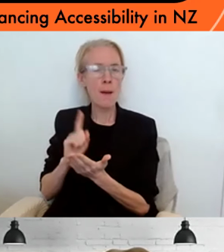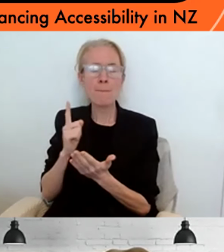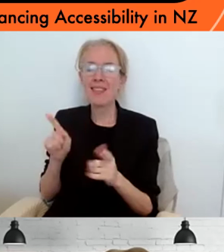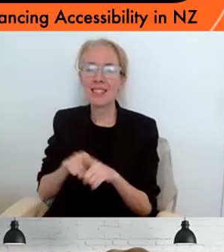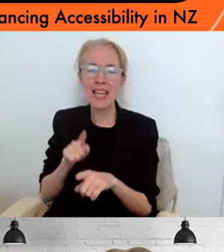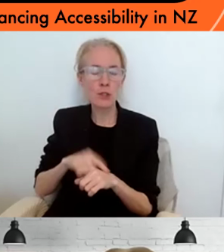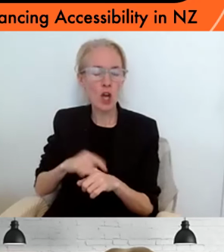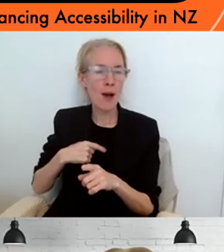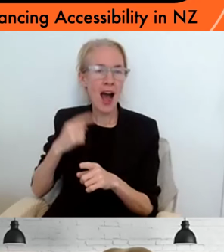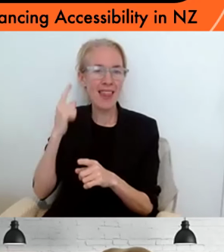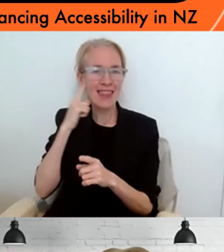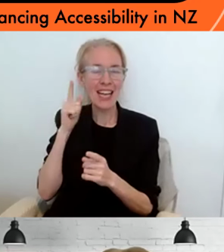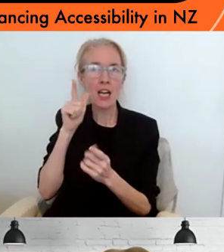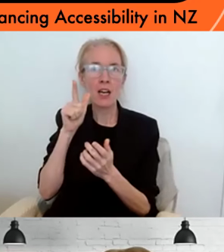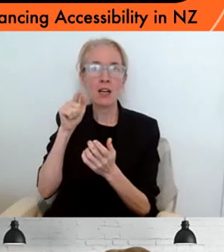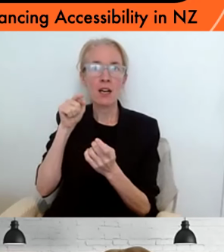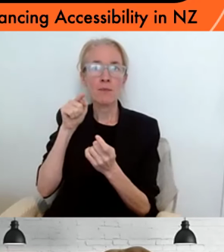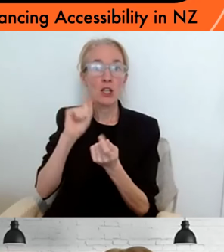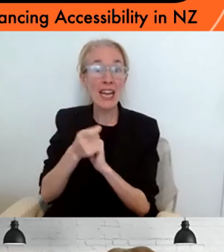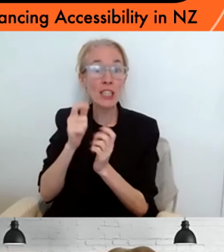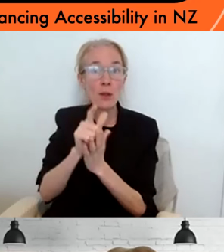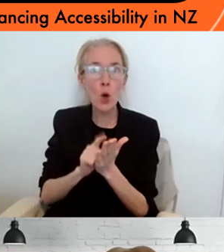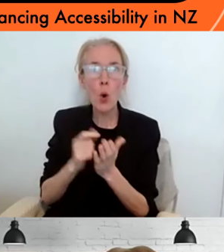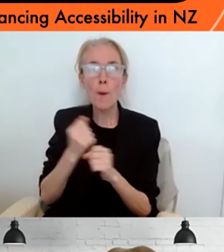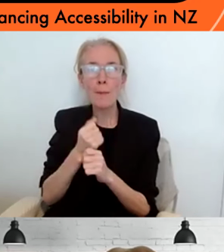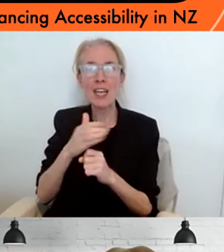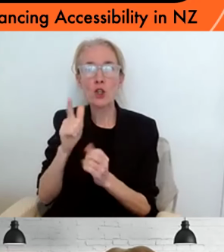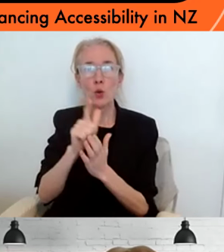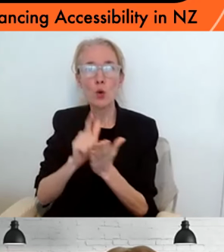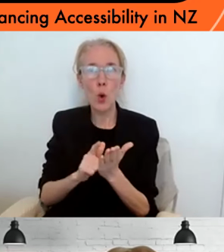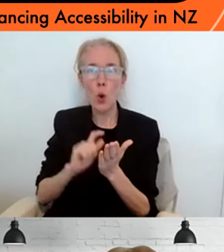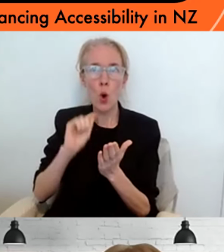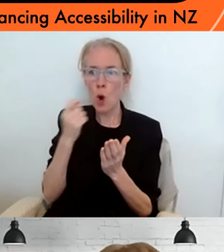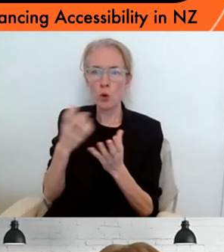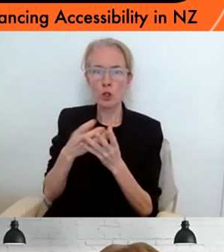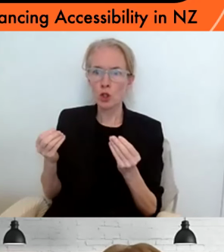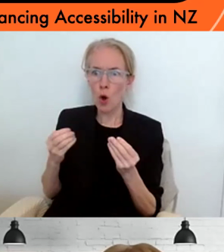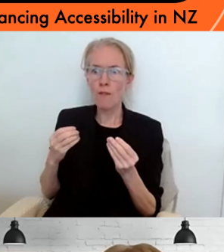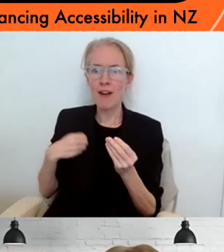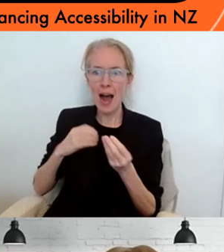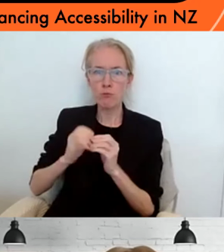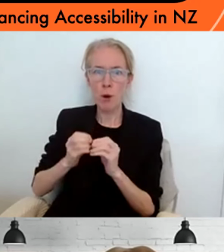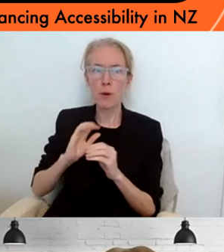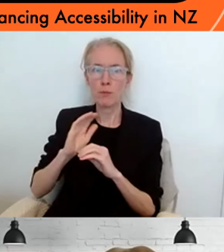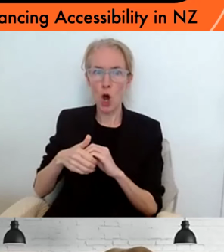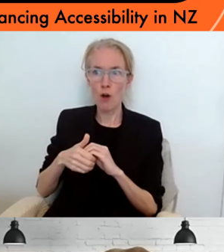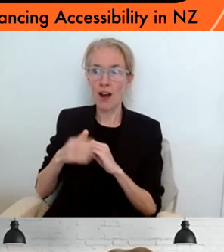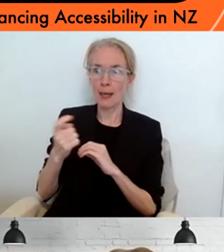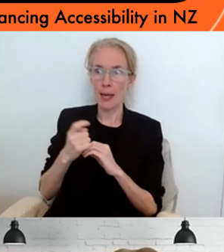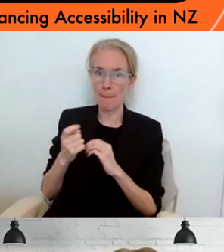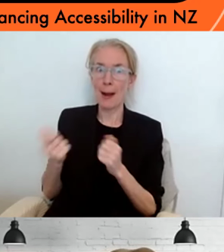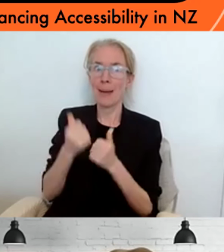the aging population and homes suitable for disabled people. It's